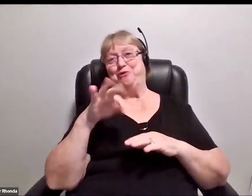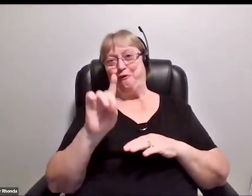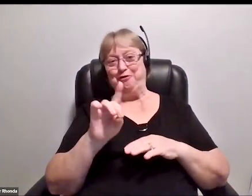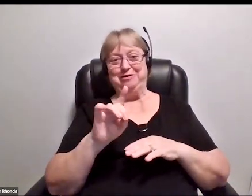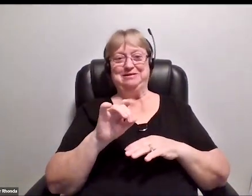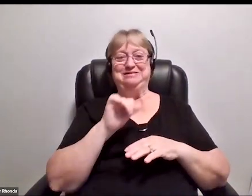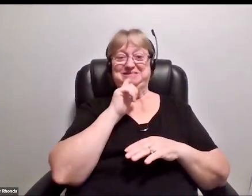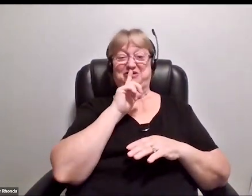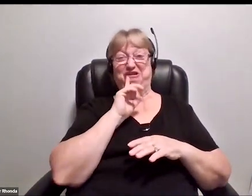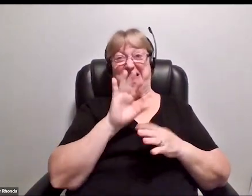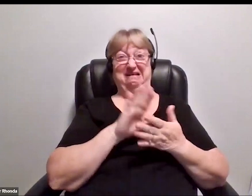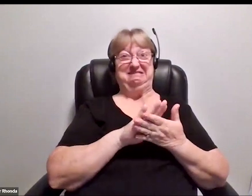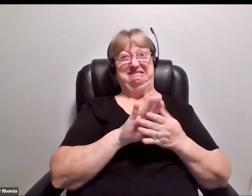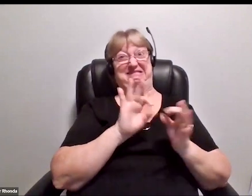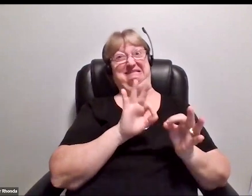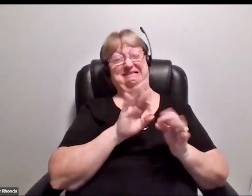but especially you can see two students